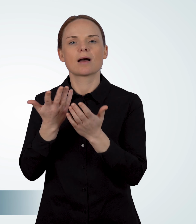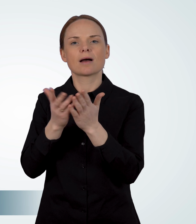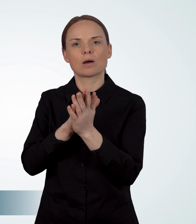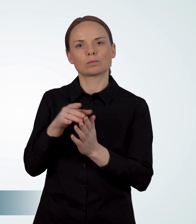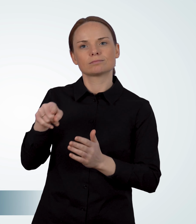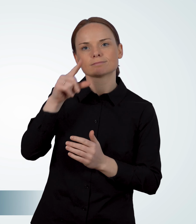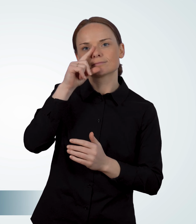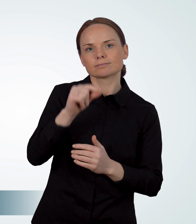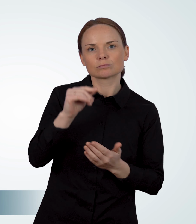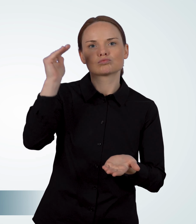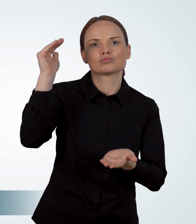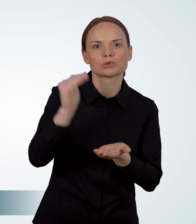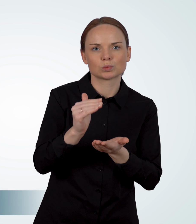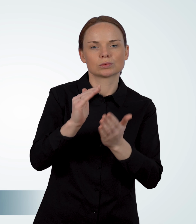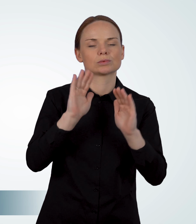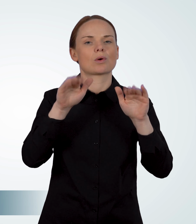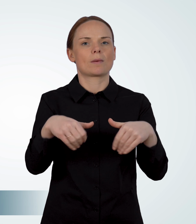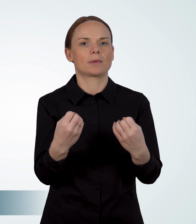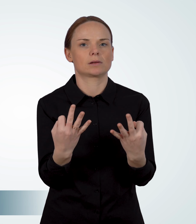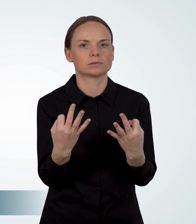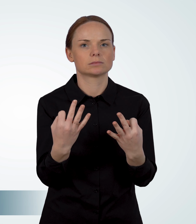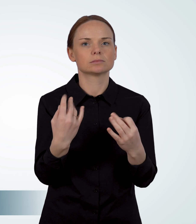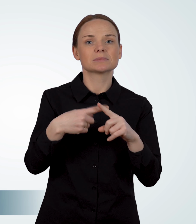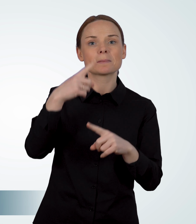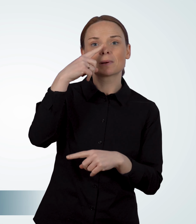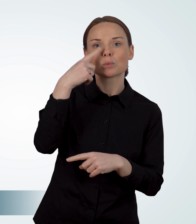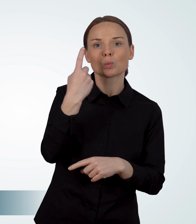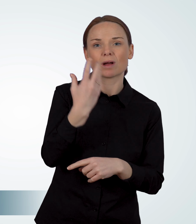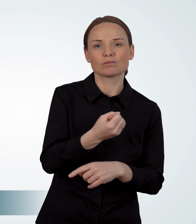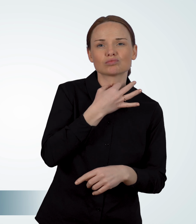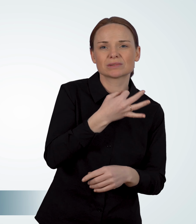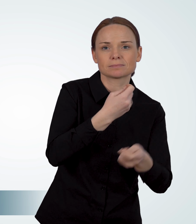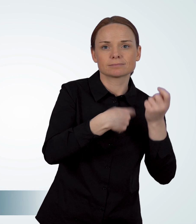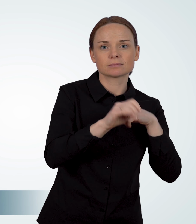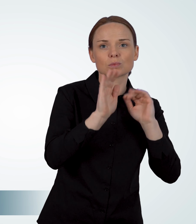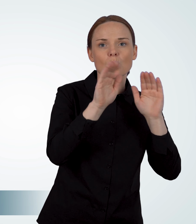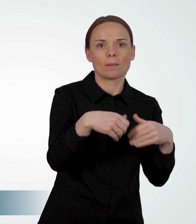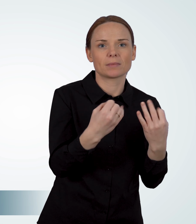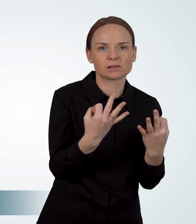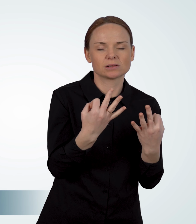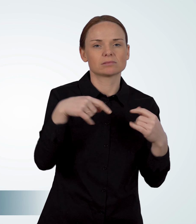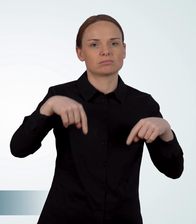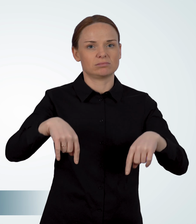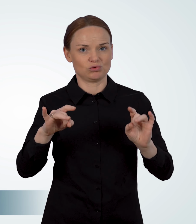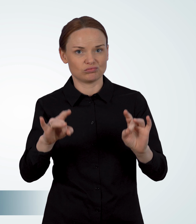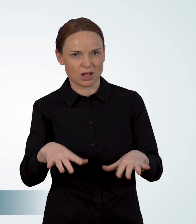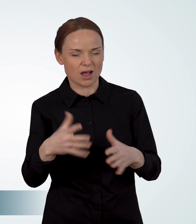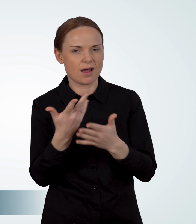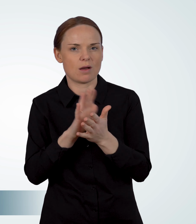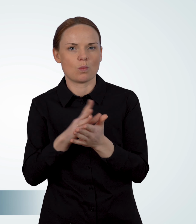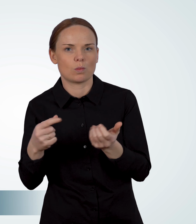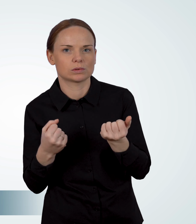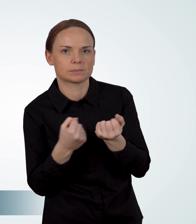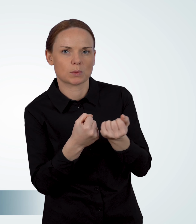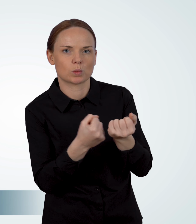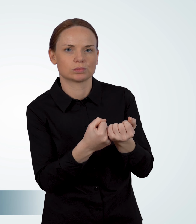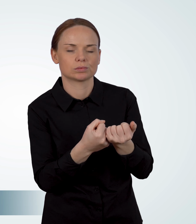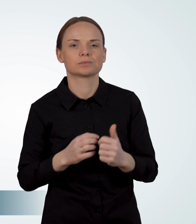reduce homelessness and/or support people who may be at risk of becoming homeless in Australia?